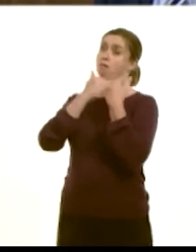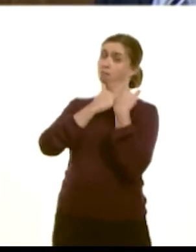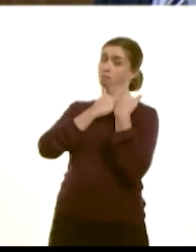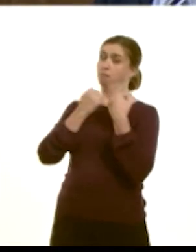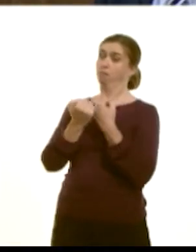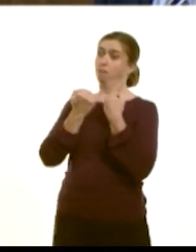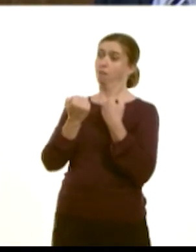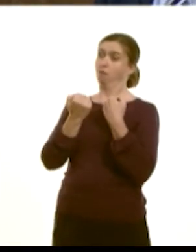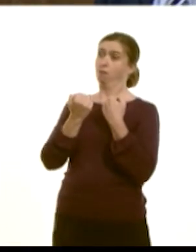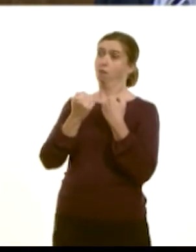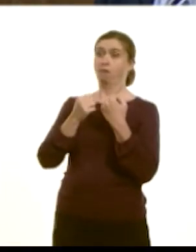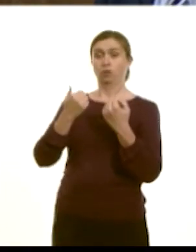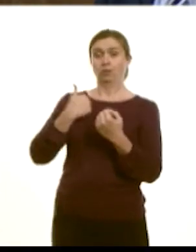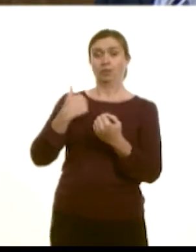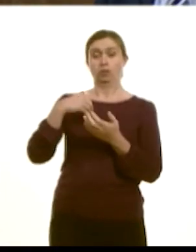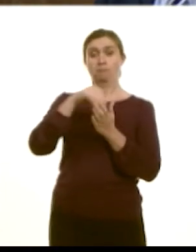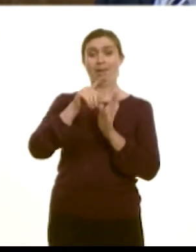here in the Assembly and with the Welsh Government.